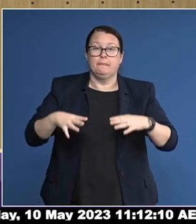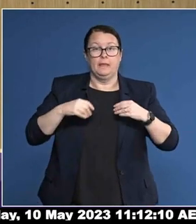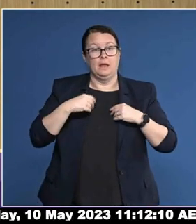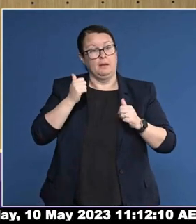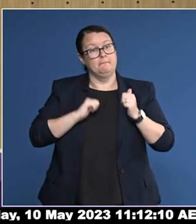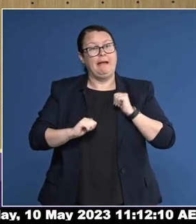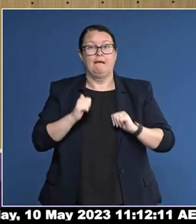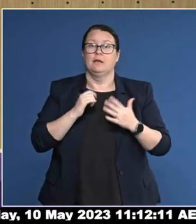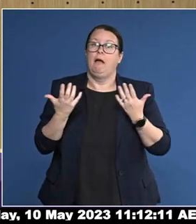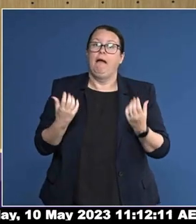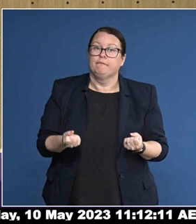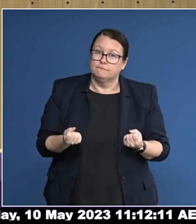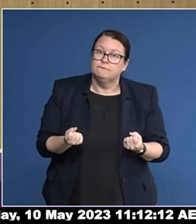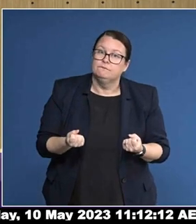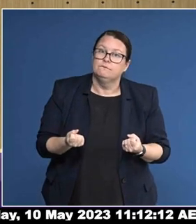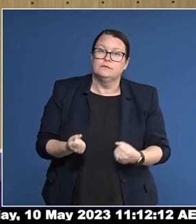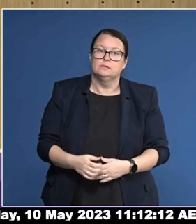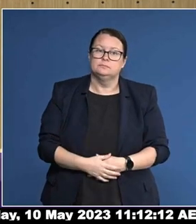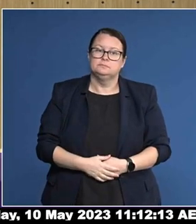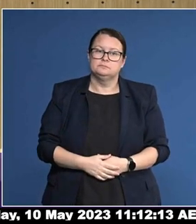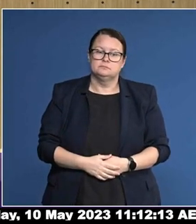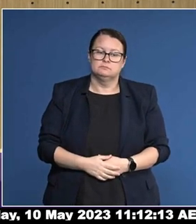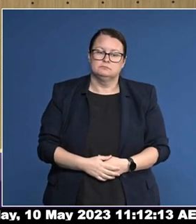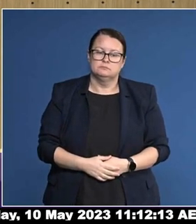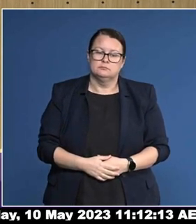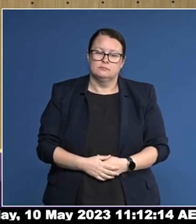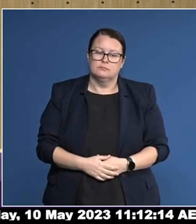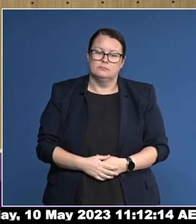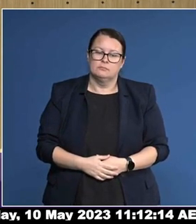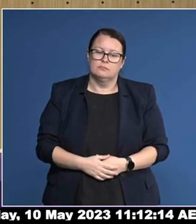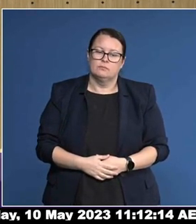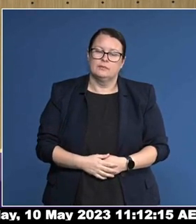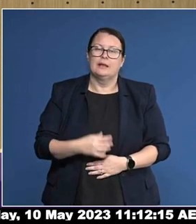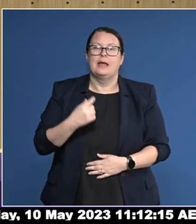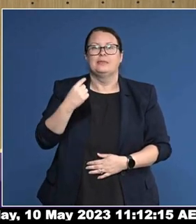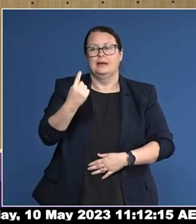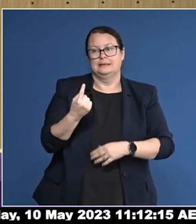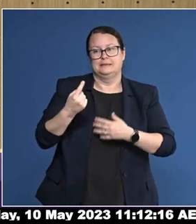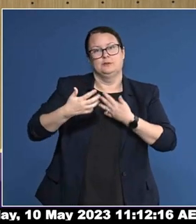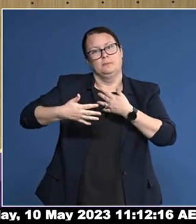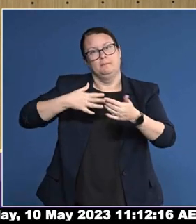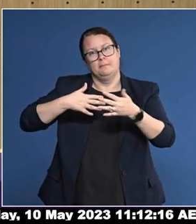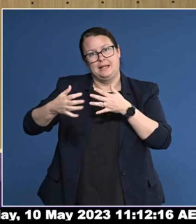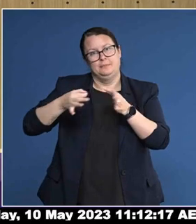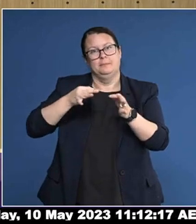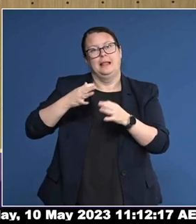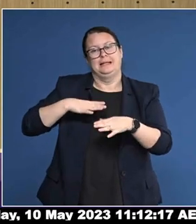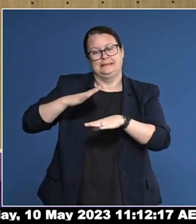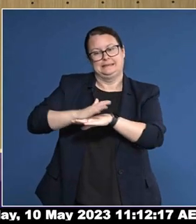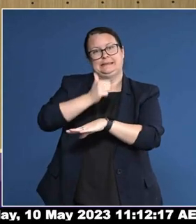and that an individual management plan needs to be put in place to manage those